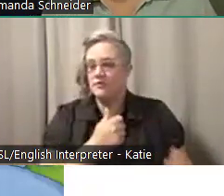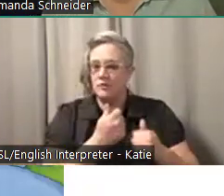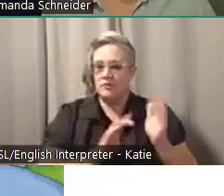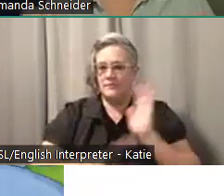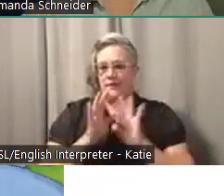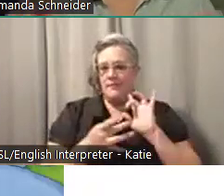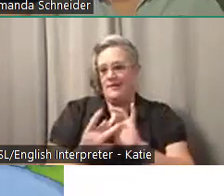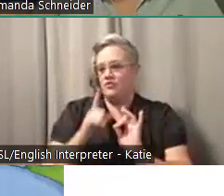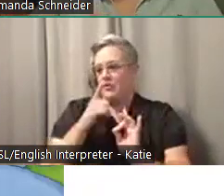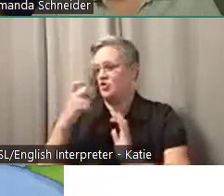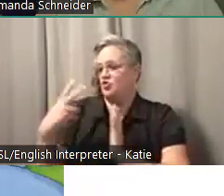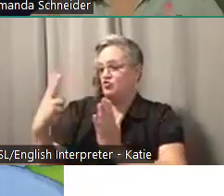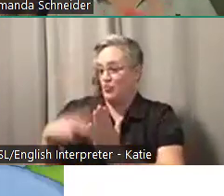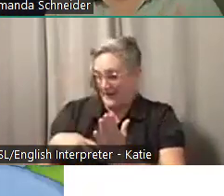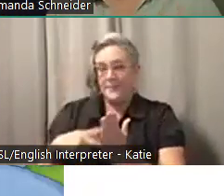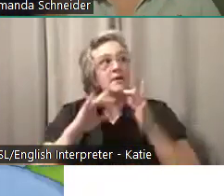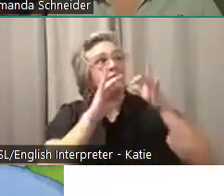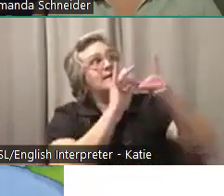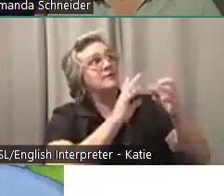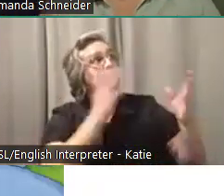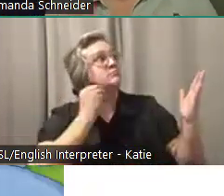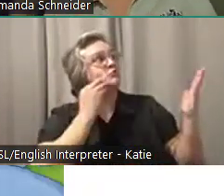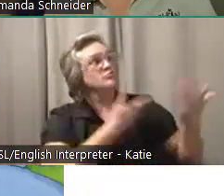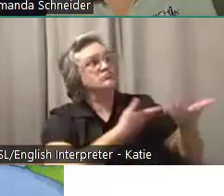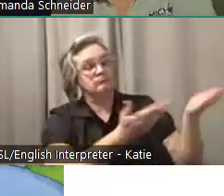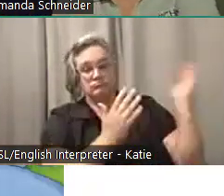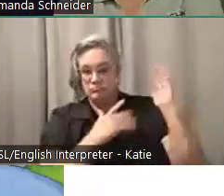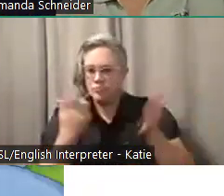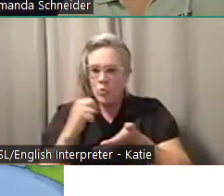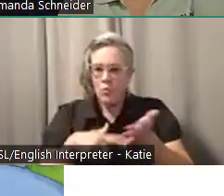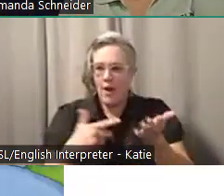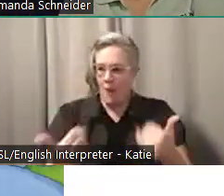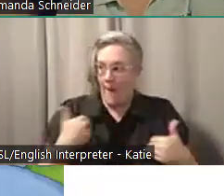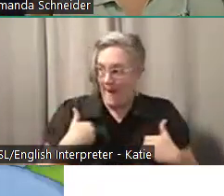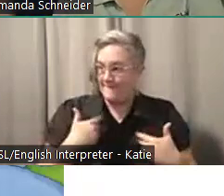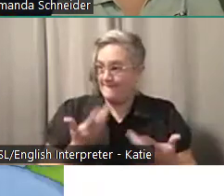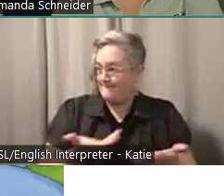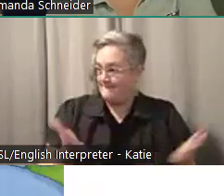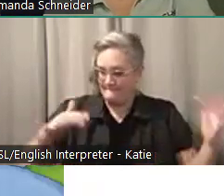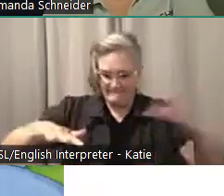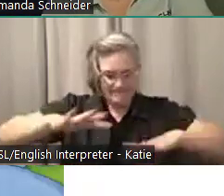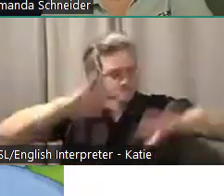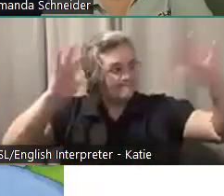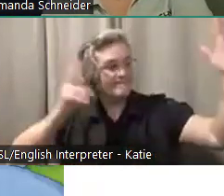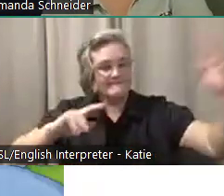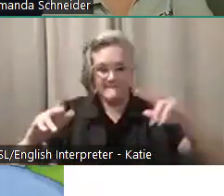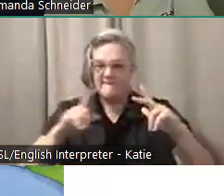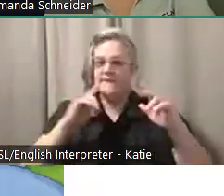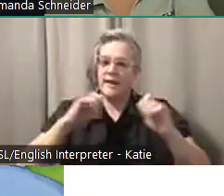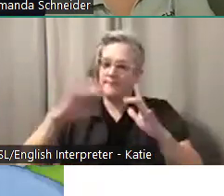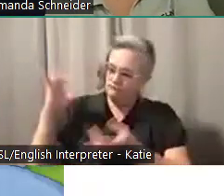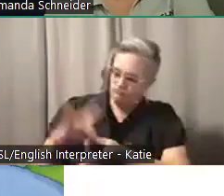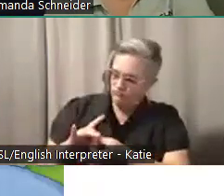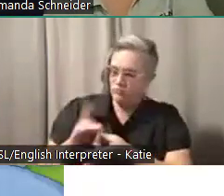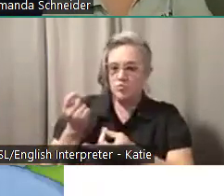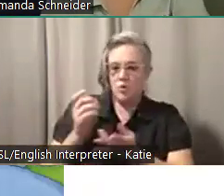So, thinking about how what you have in your environment is also connected to the things that you are reading in your stories.